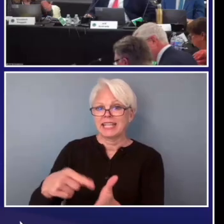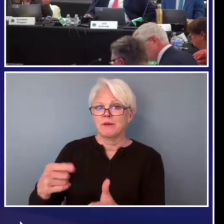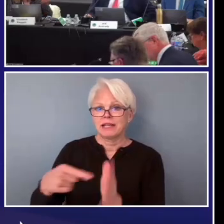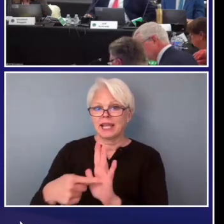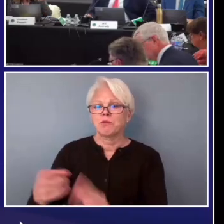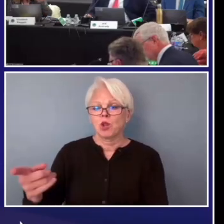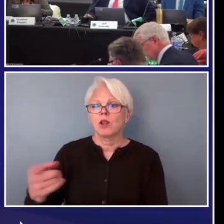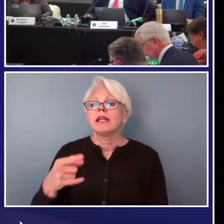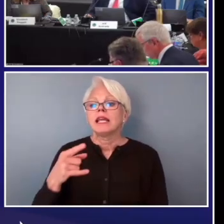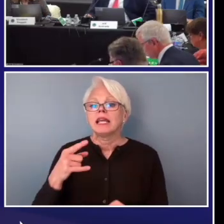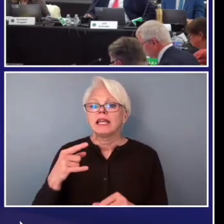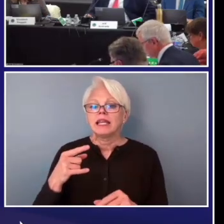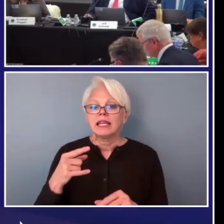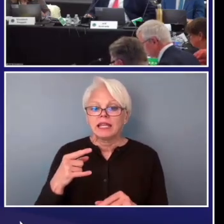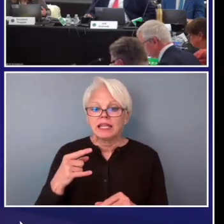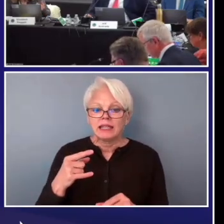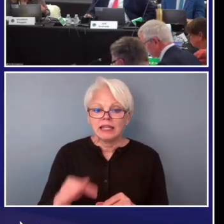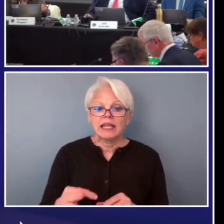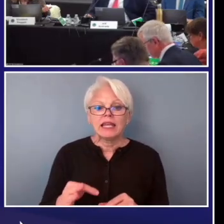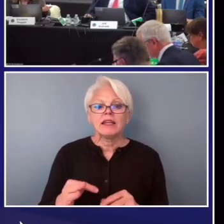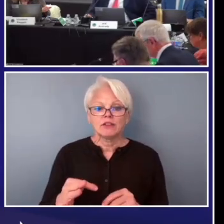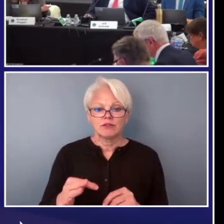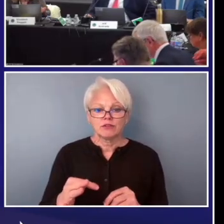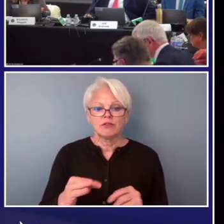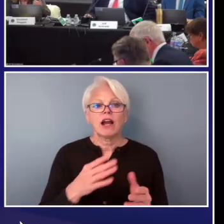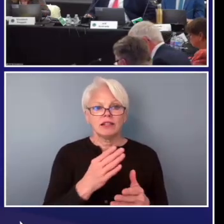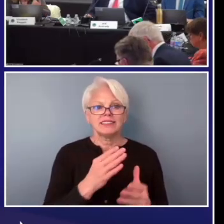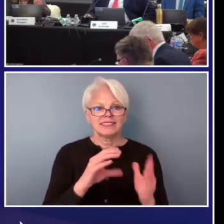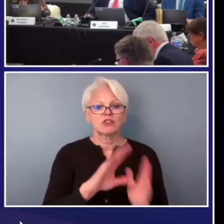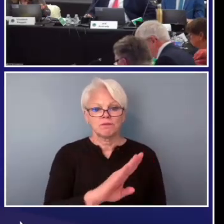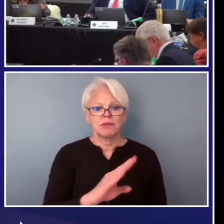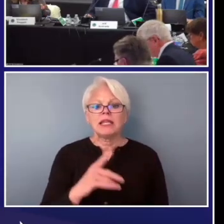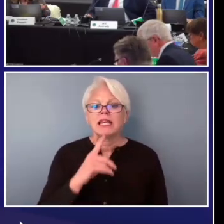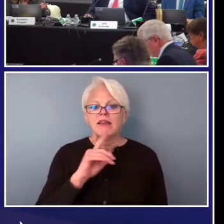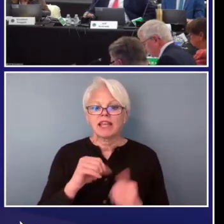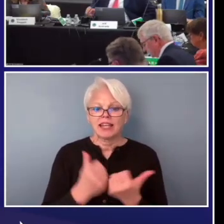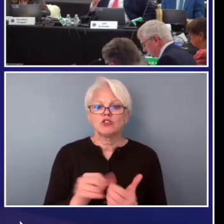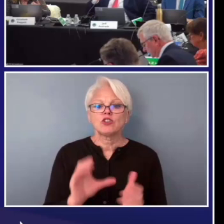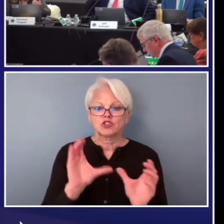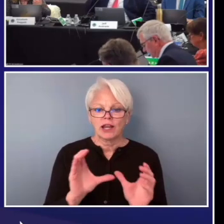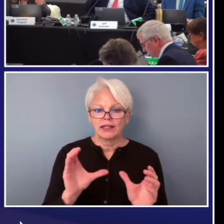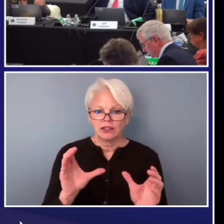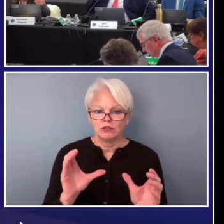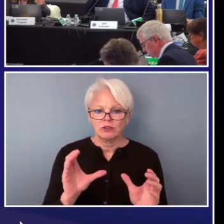B, if the, if the agency accredits one or more institutions that already participate in Title 4 and that particular institution